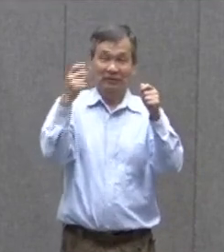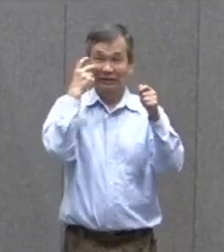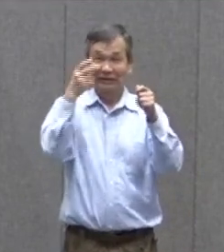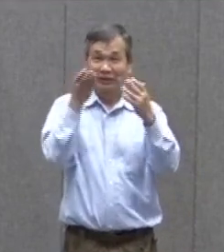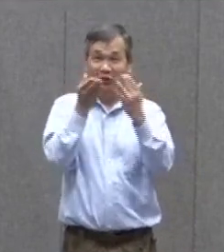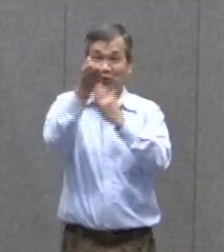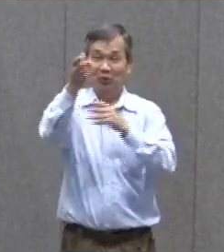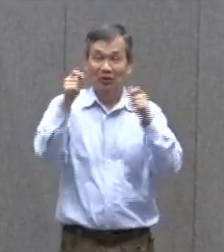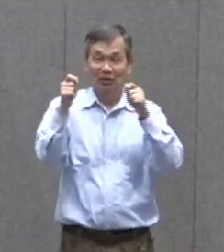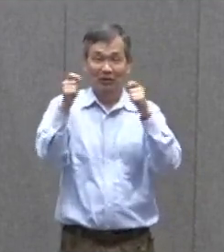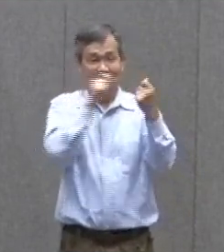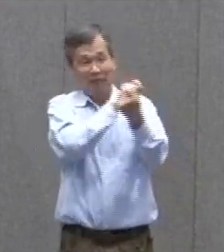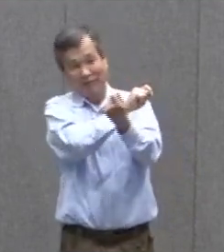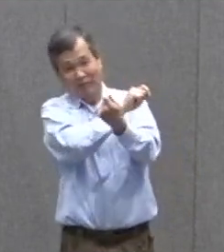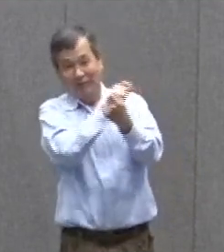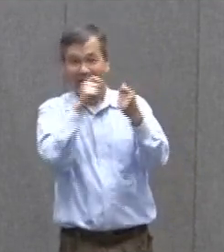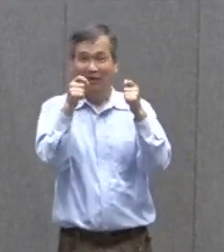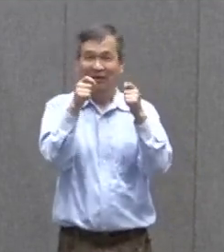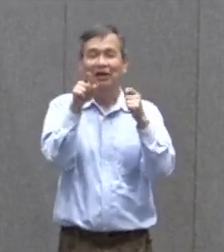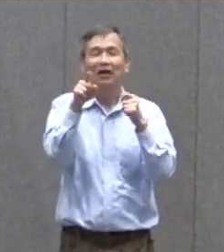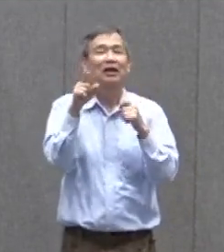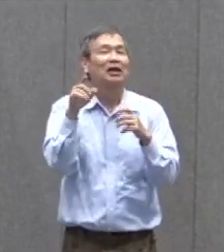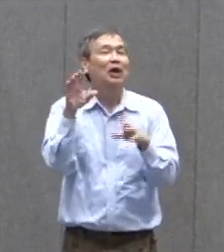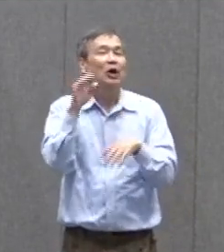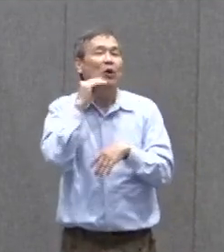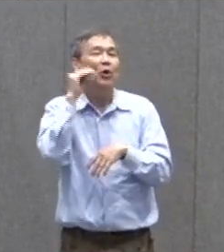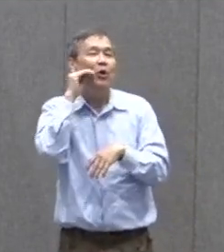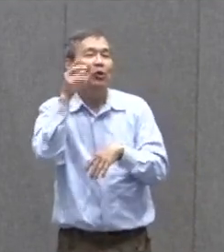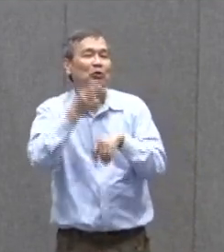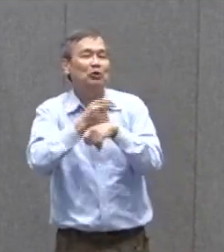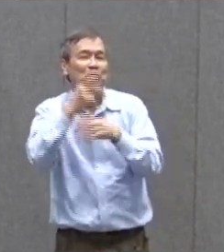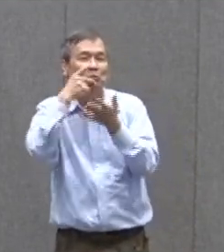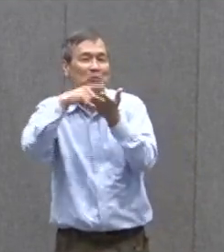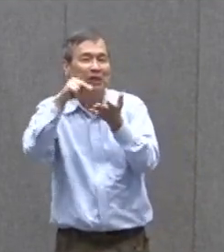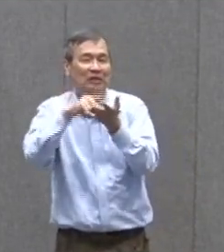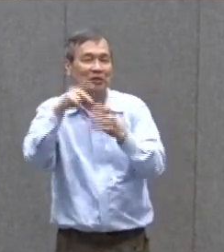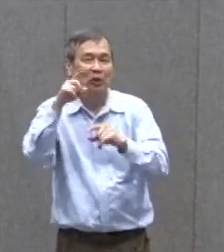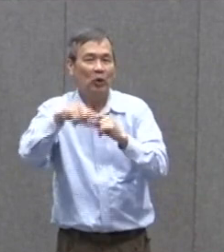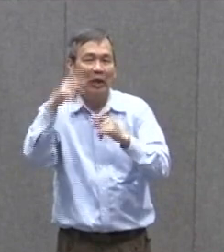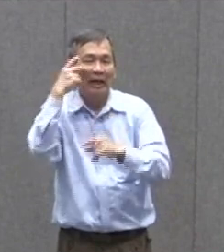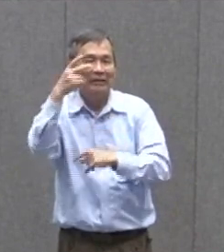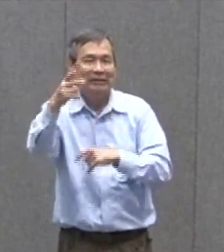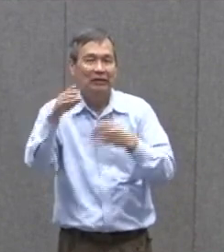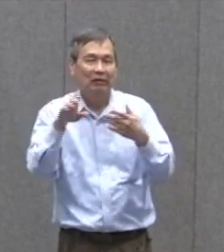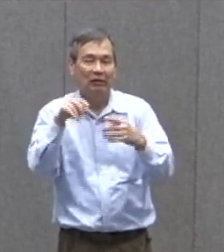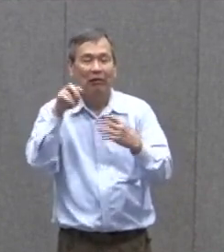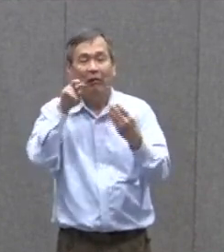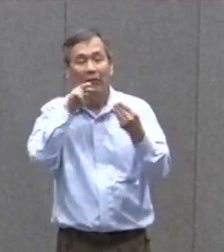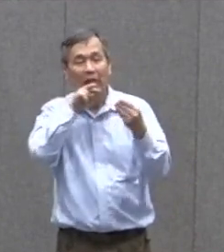When you do this at home you should use a pencil so that you can't look through and see the other side and peek.